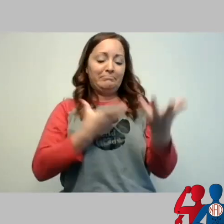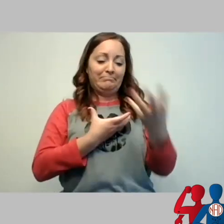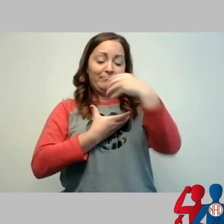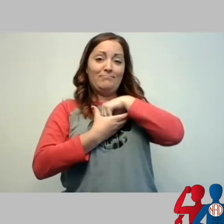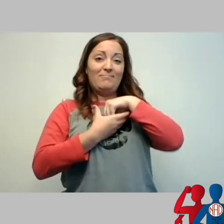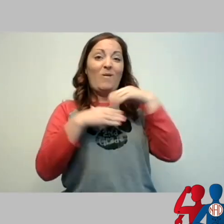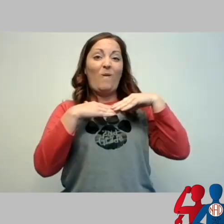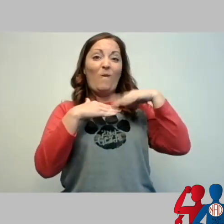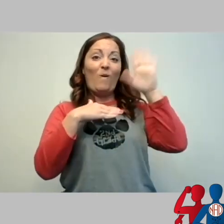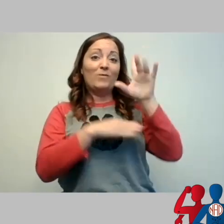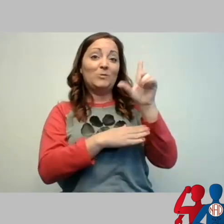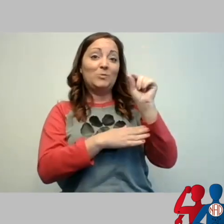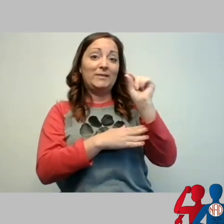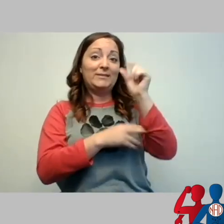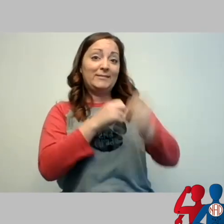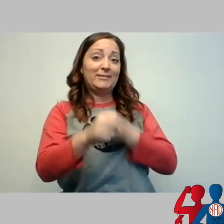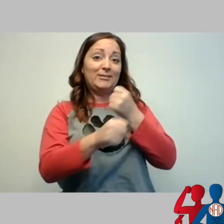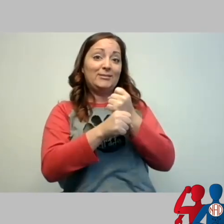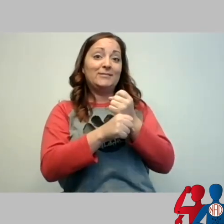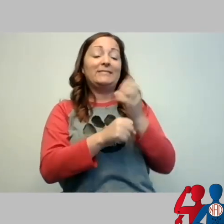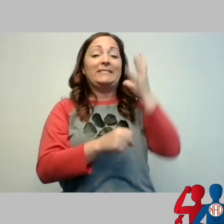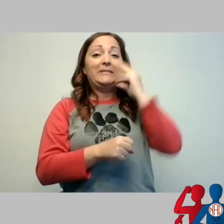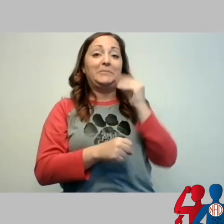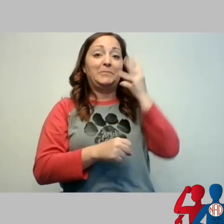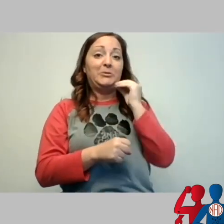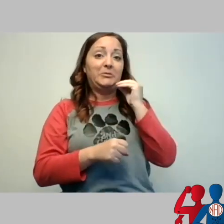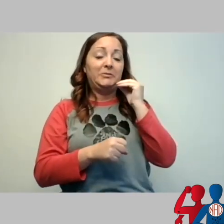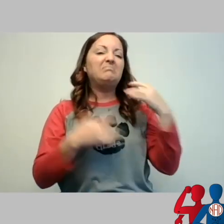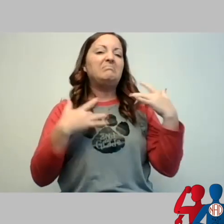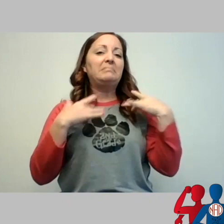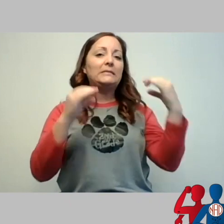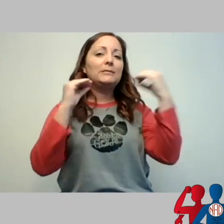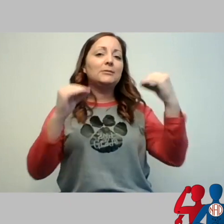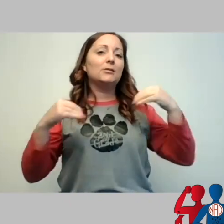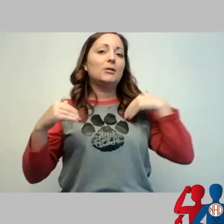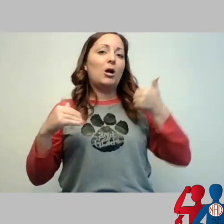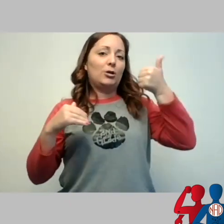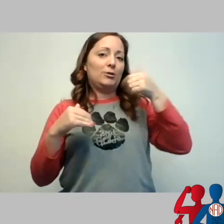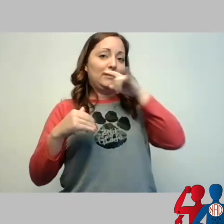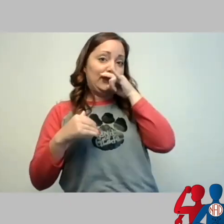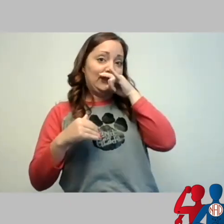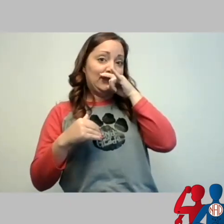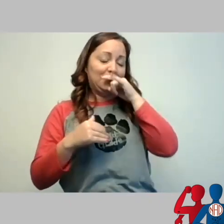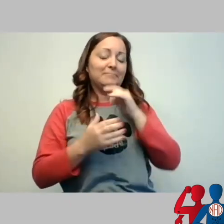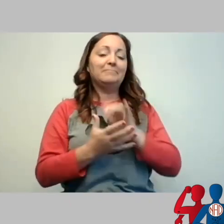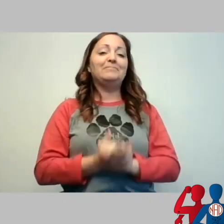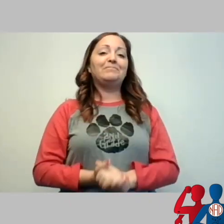Tammie is a skilled educator with over 20 years of experience.